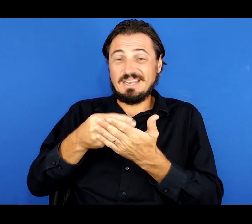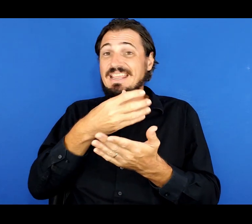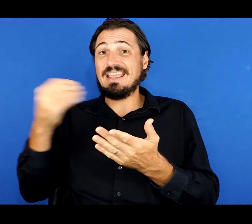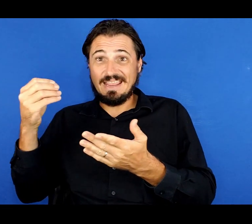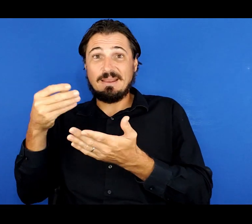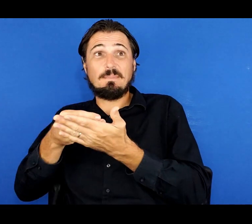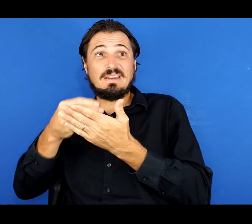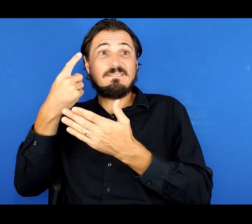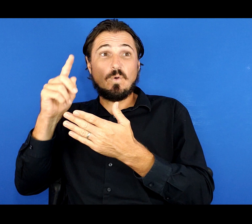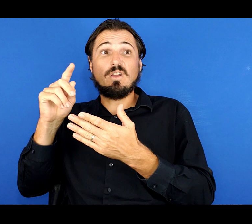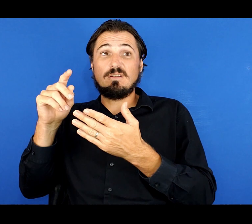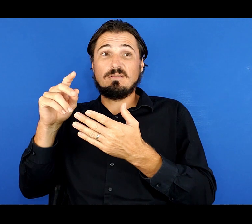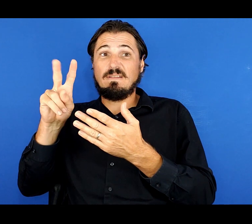Q&A with local experts.